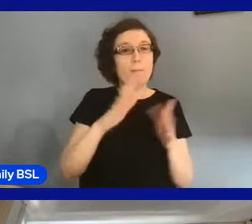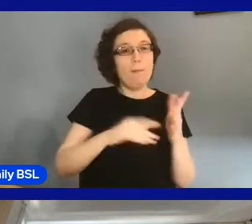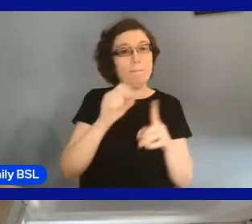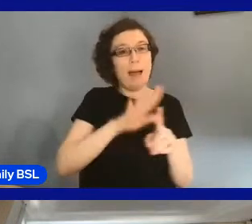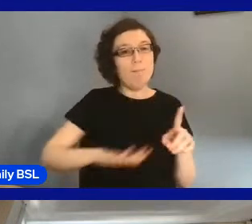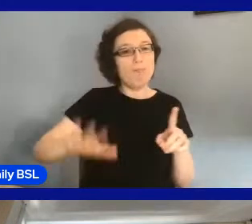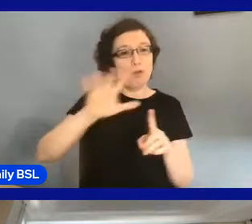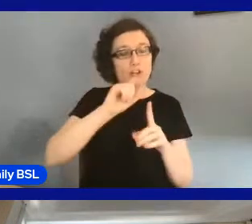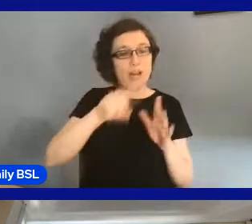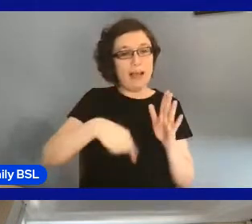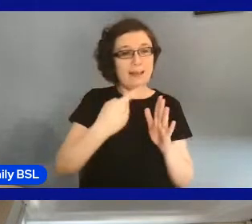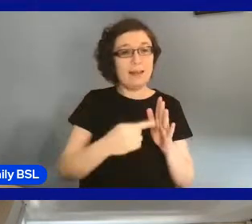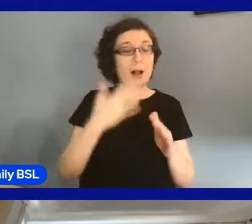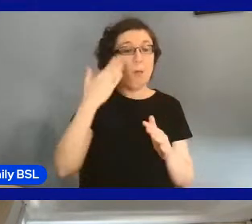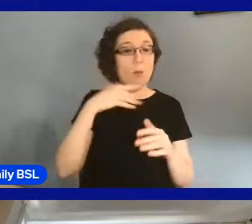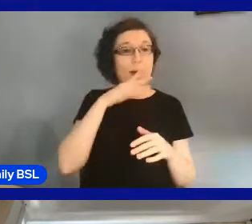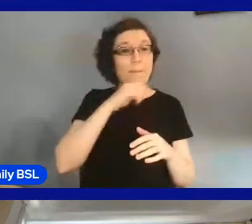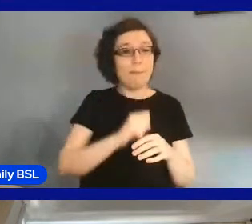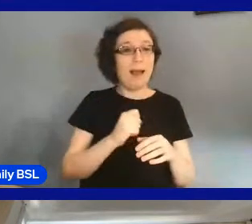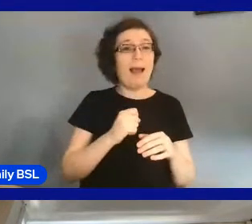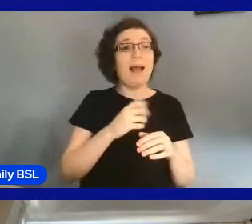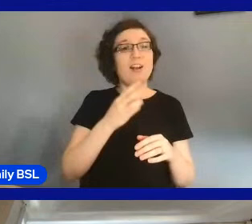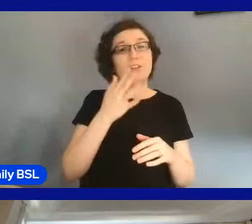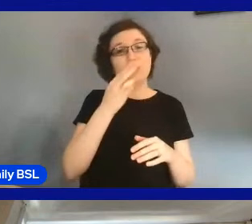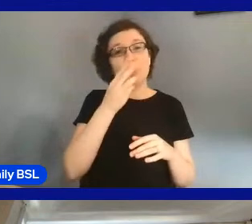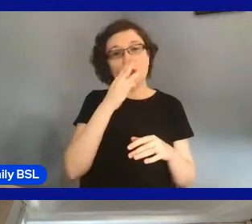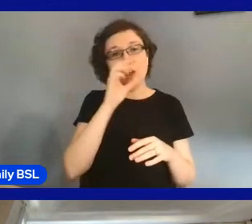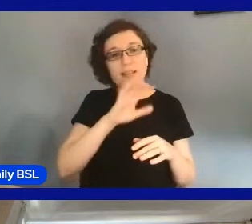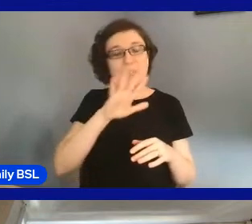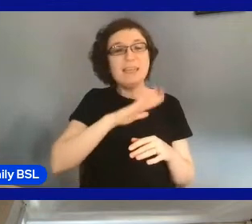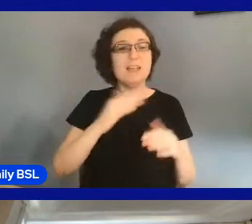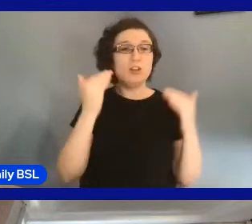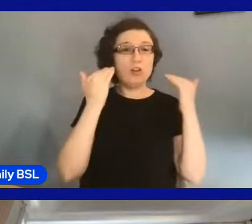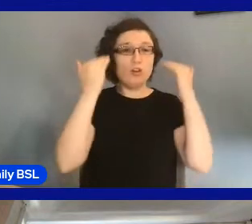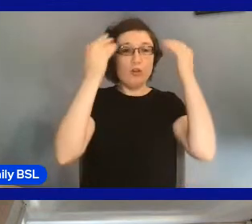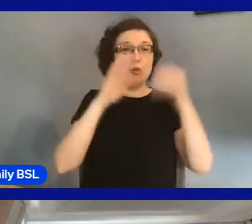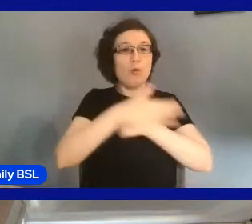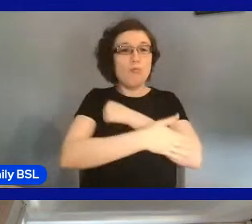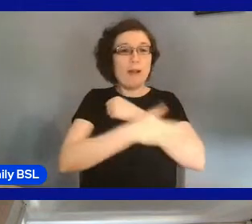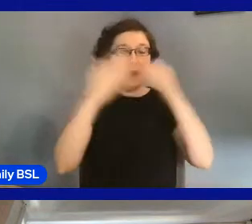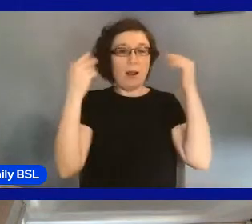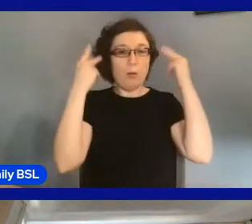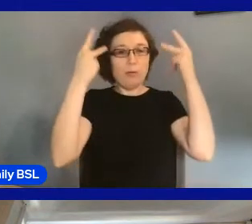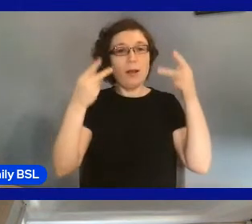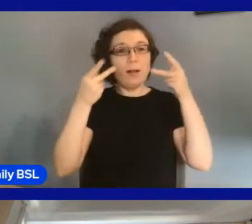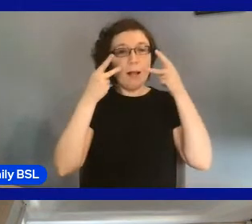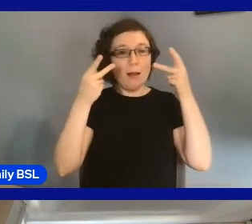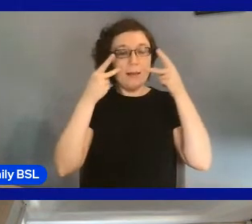city ID working on the plotted map project. I am a white man in his 30s with brown hair,